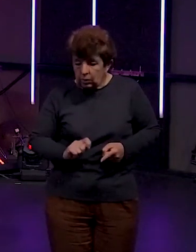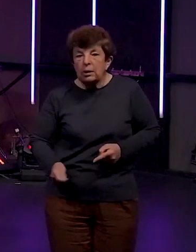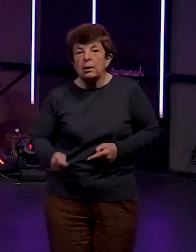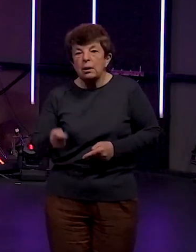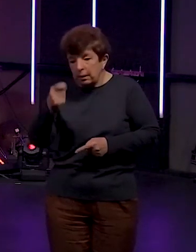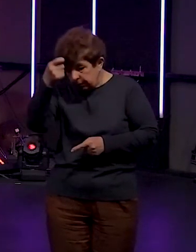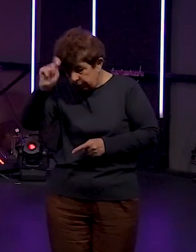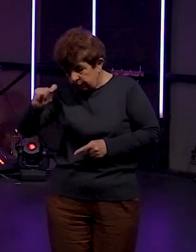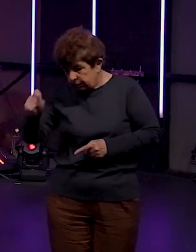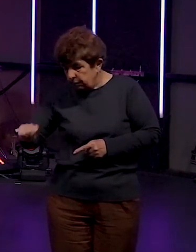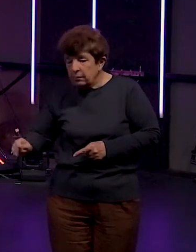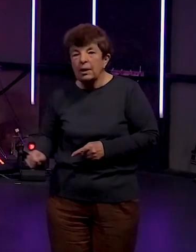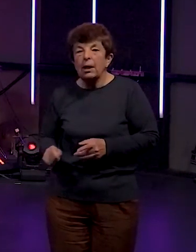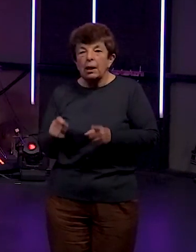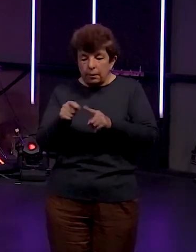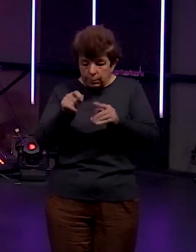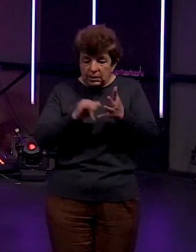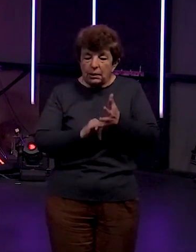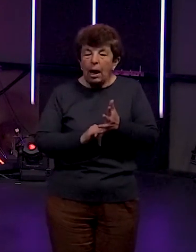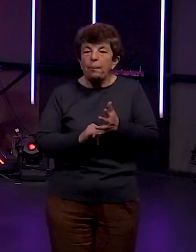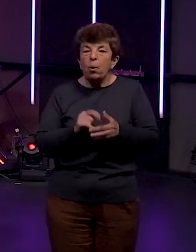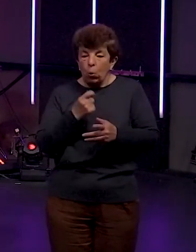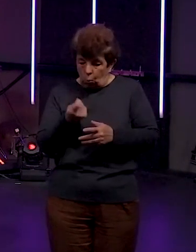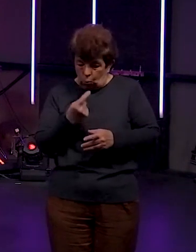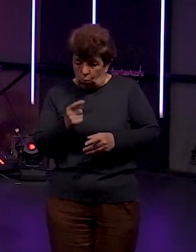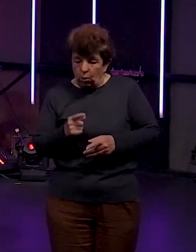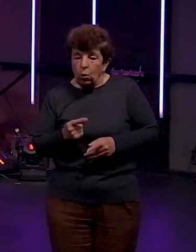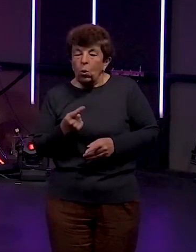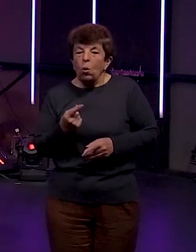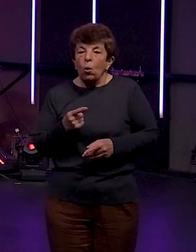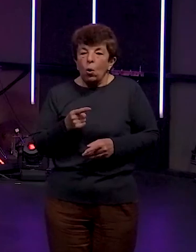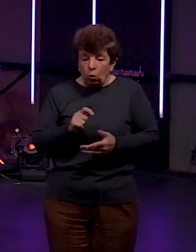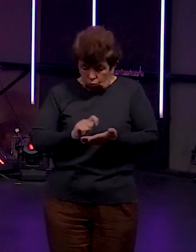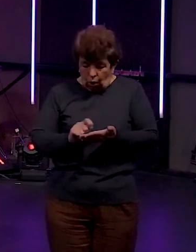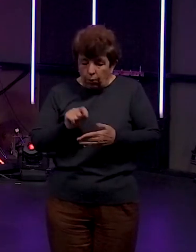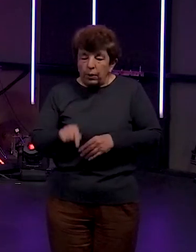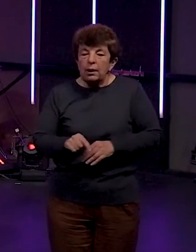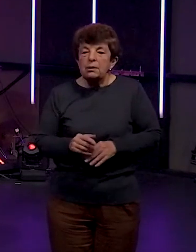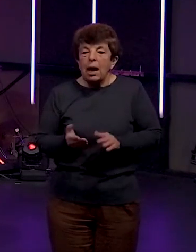So the Psalmist who wrote this under the inspiration of the Holy Spirit